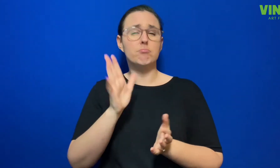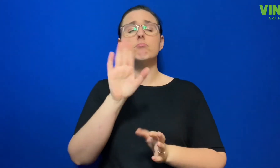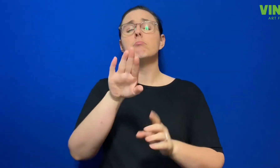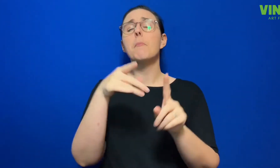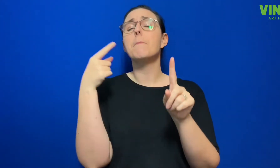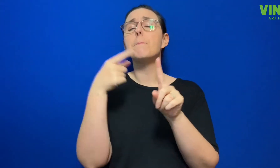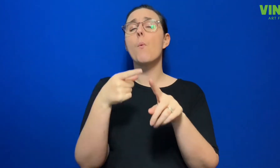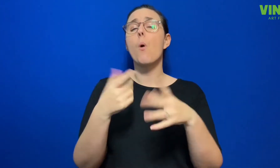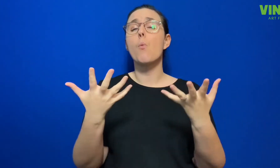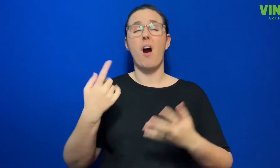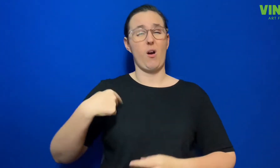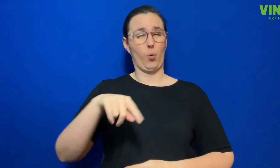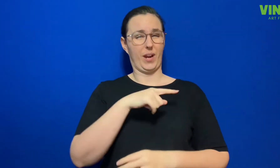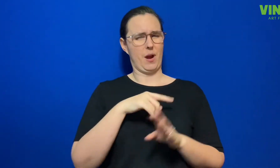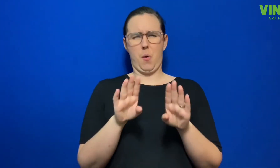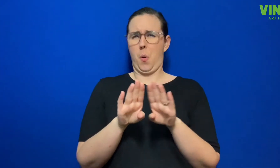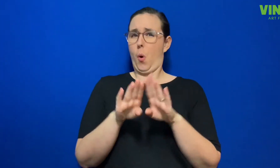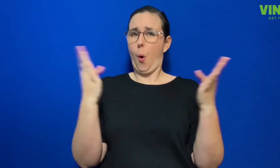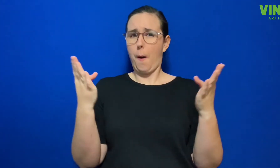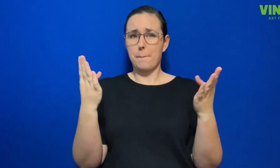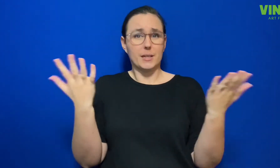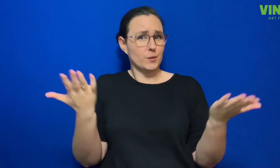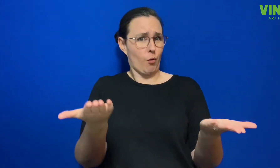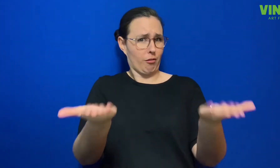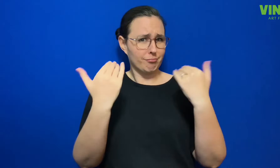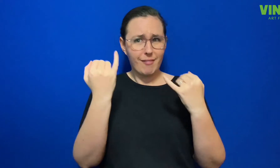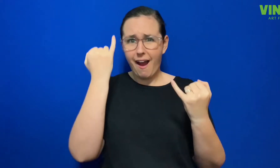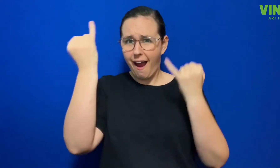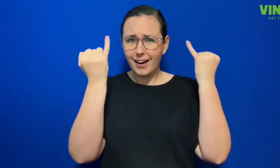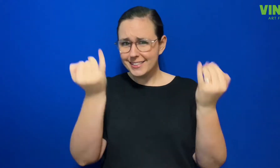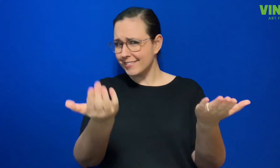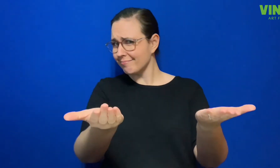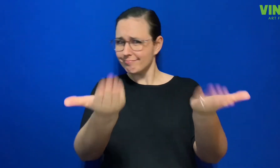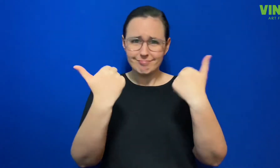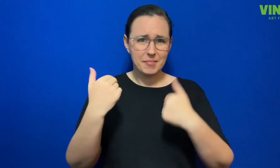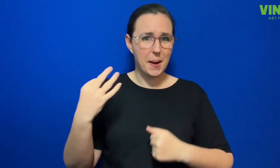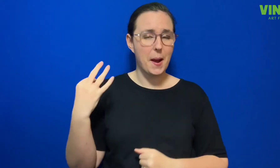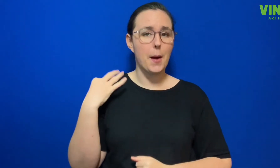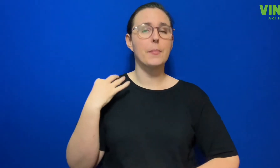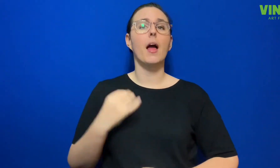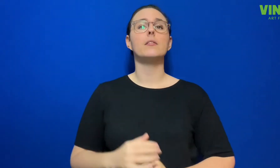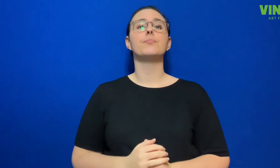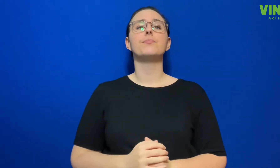In other words—we are very open!